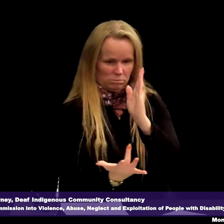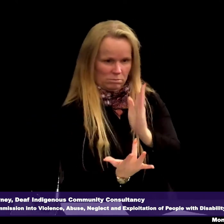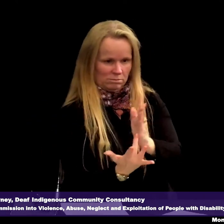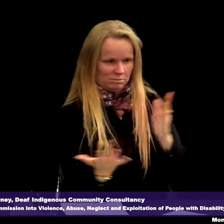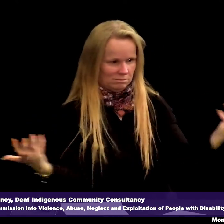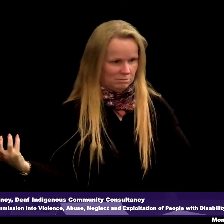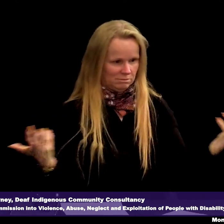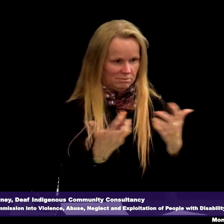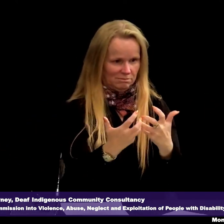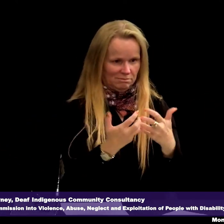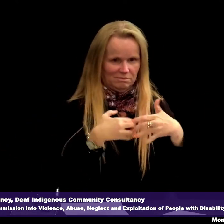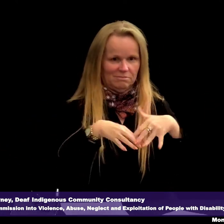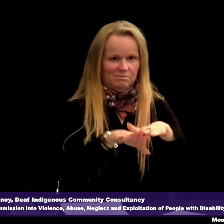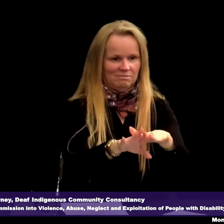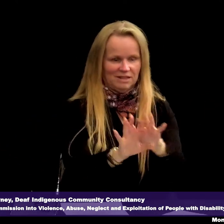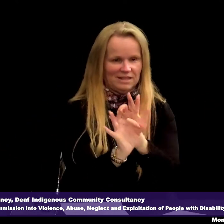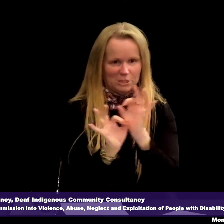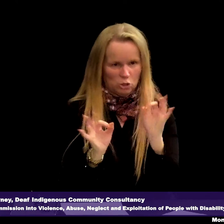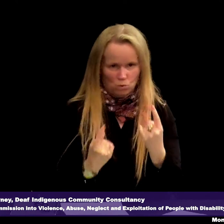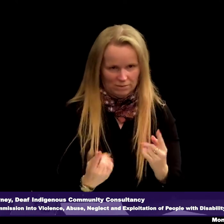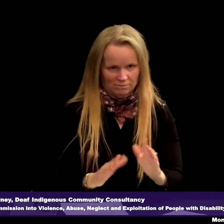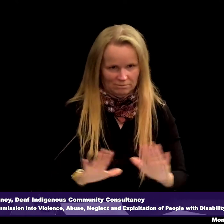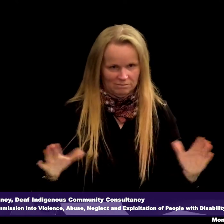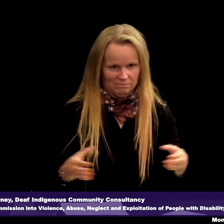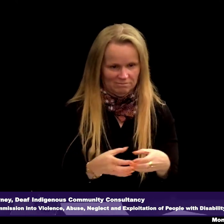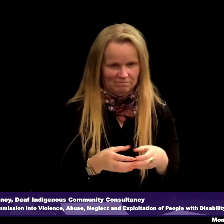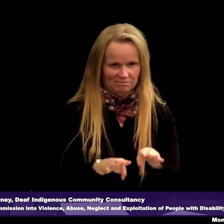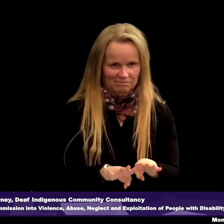culture of disability, but we don't find one place where the two things exist.